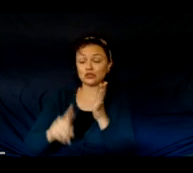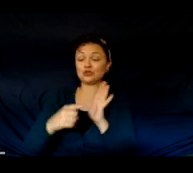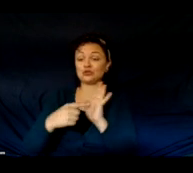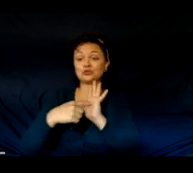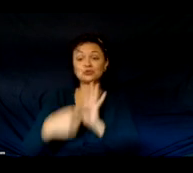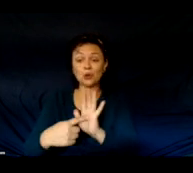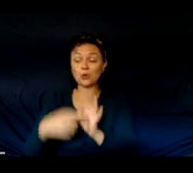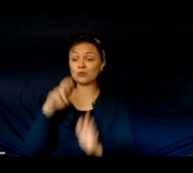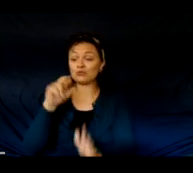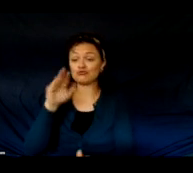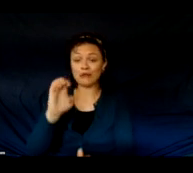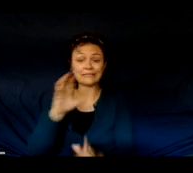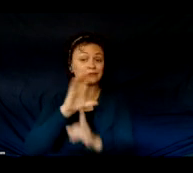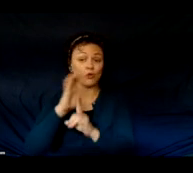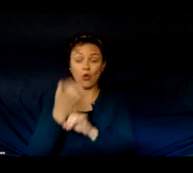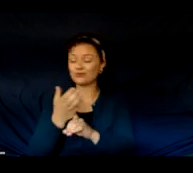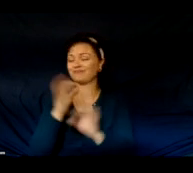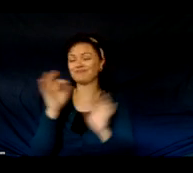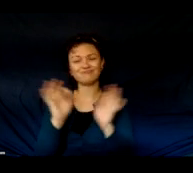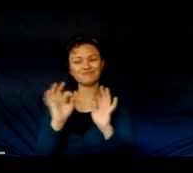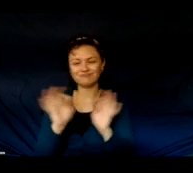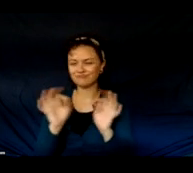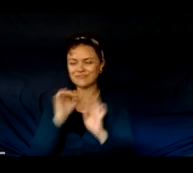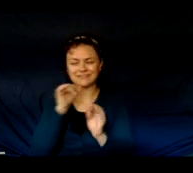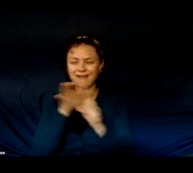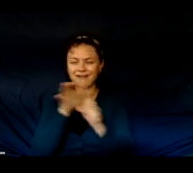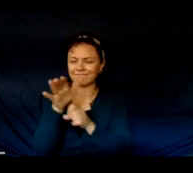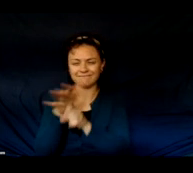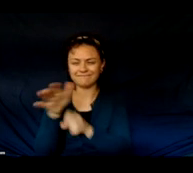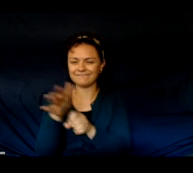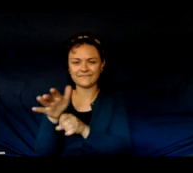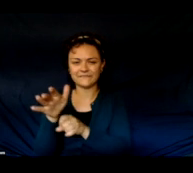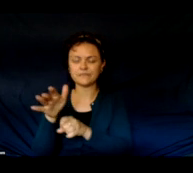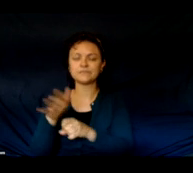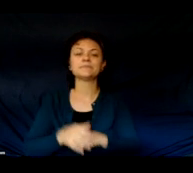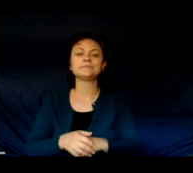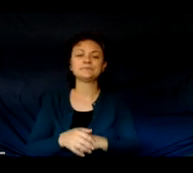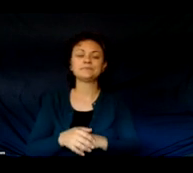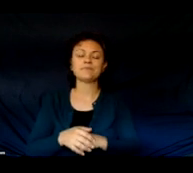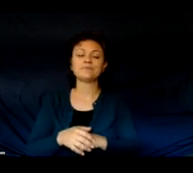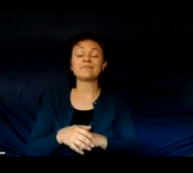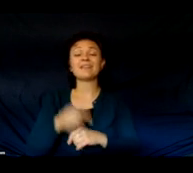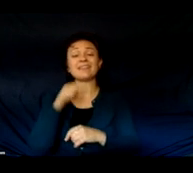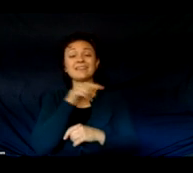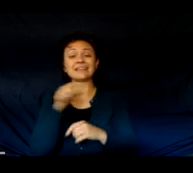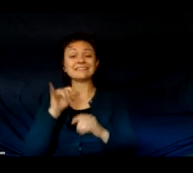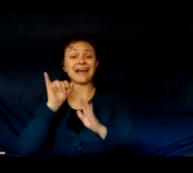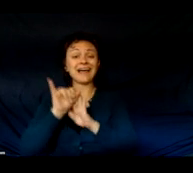culture considerations and how these identities might impact services and